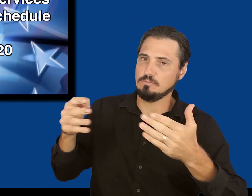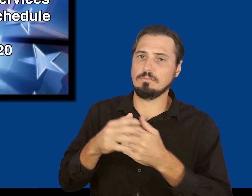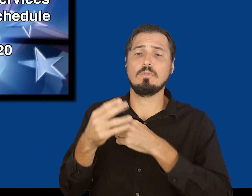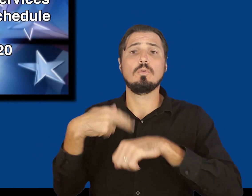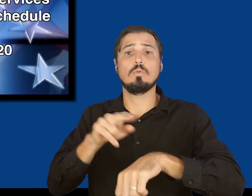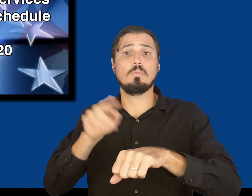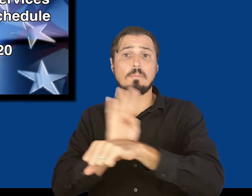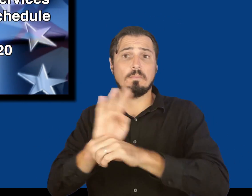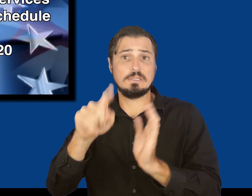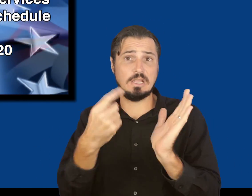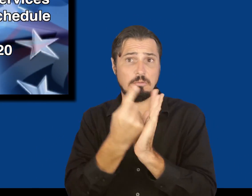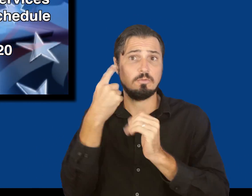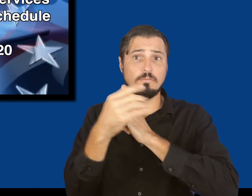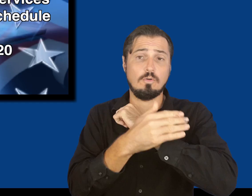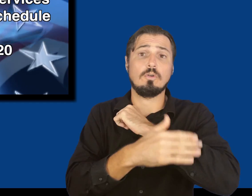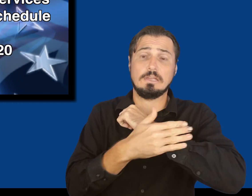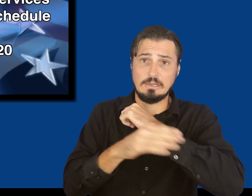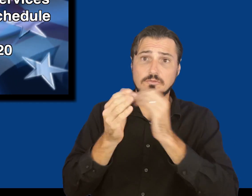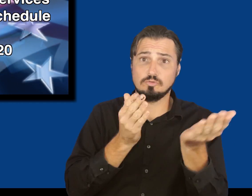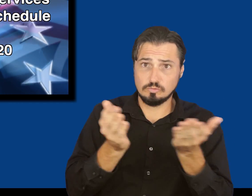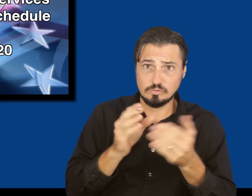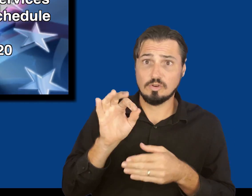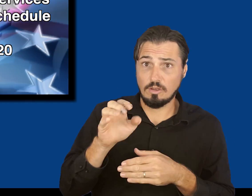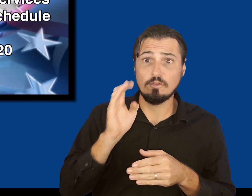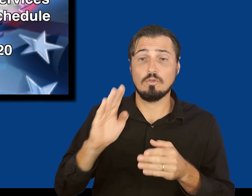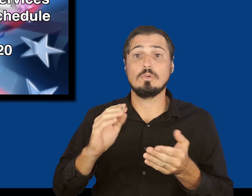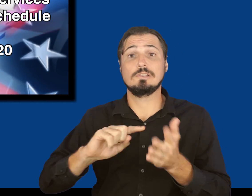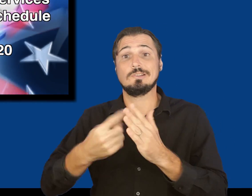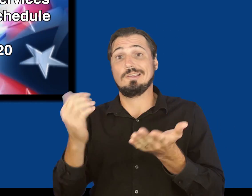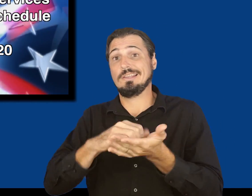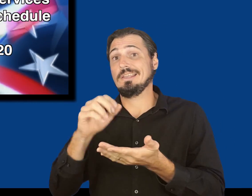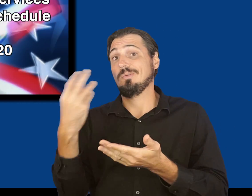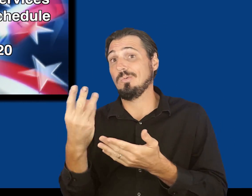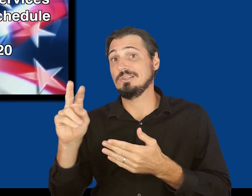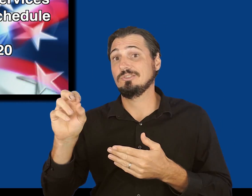for County offices and services will resume on Wednesday November 4th.